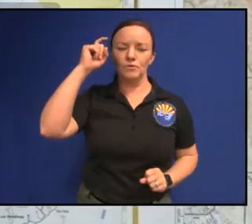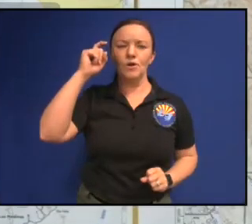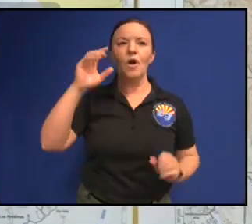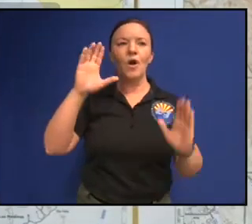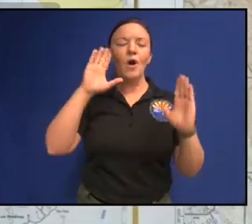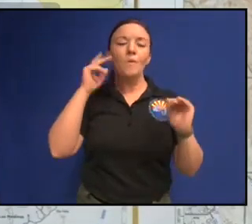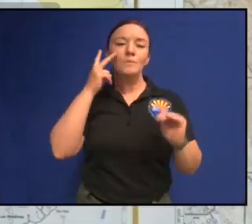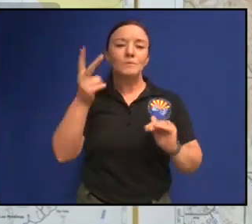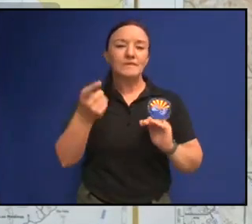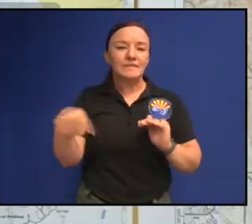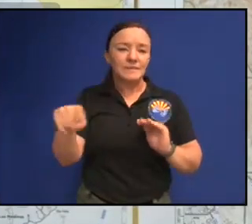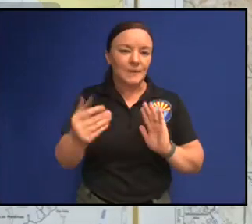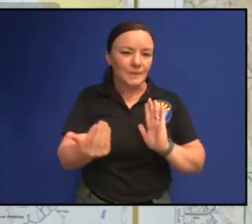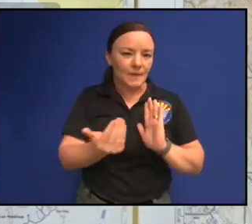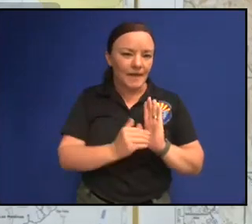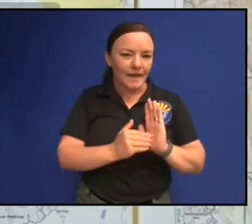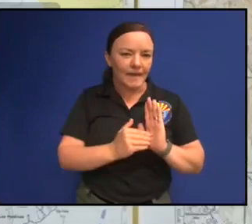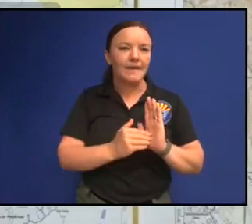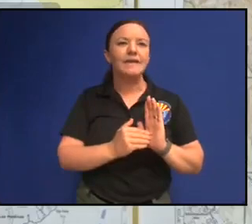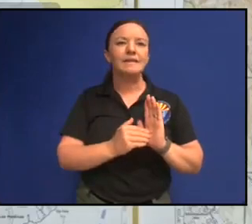JUST SO HONOR AND HUMBLED TO BE HERE.